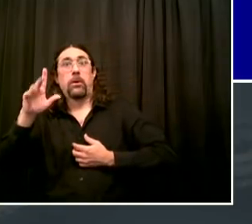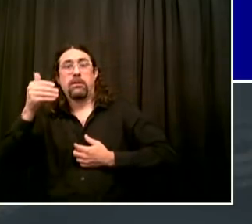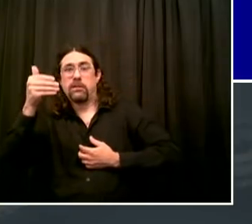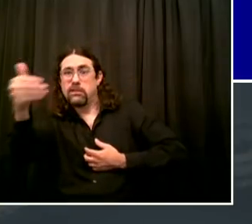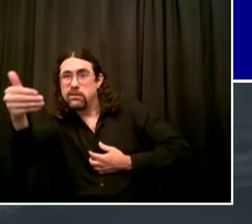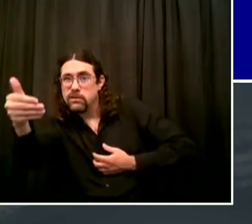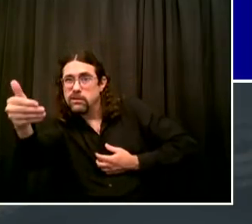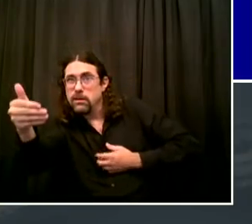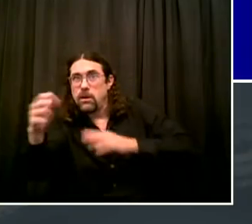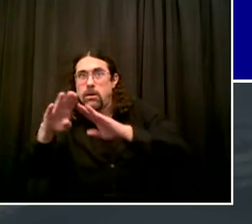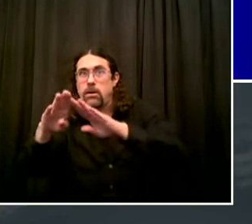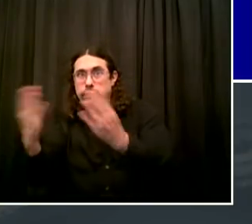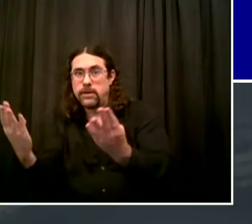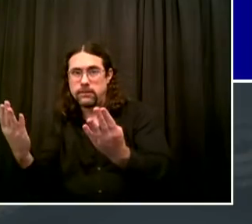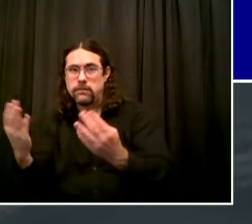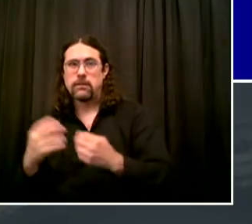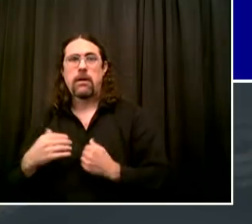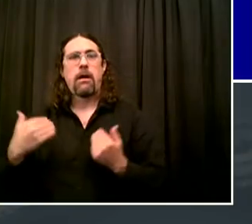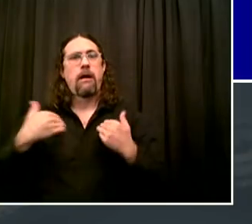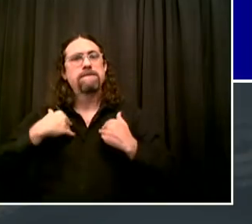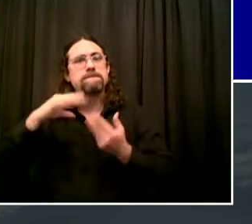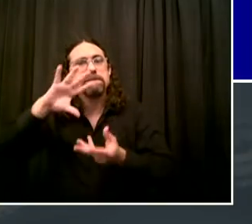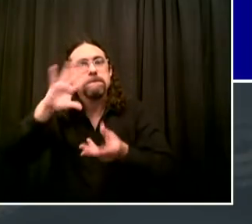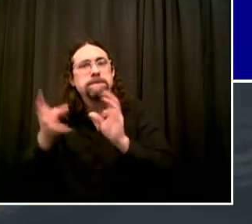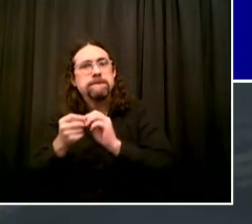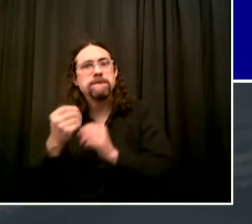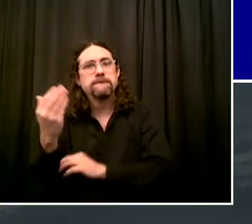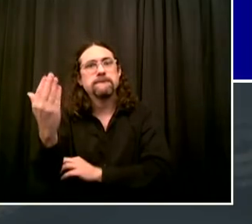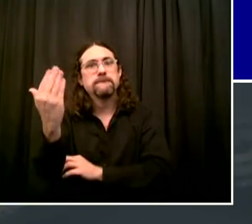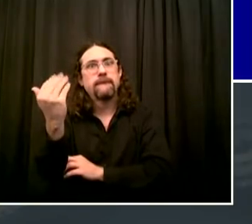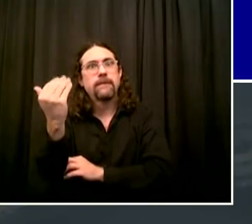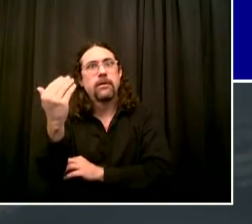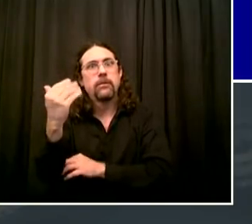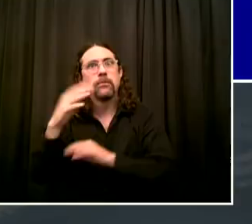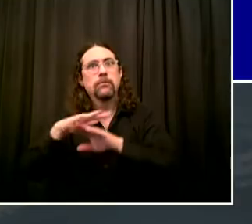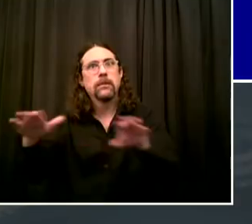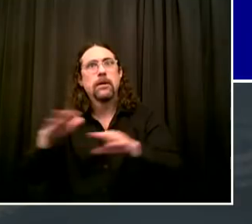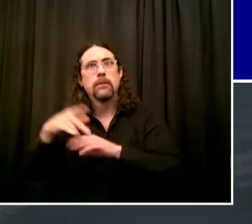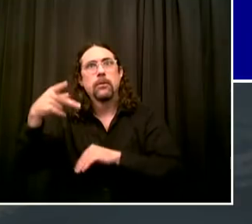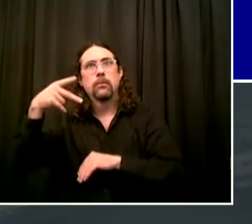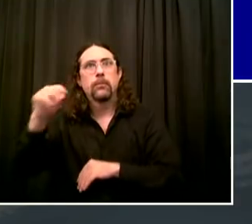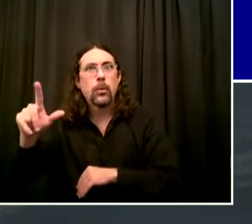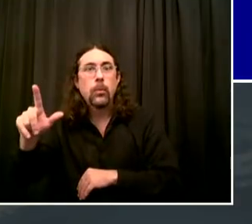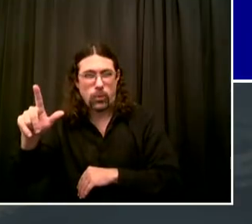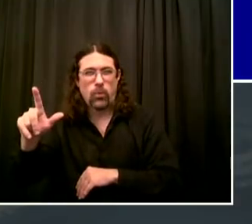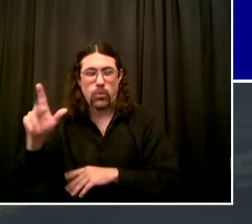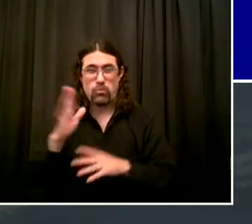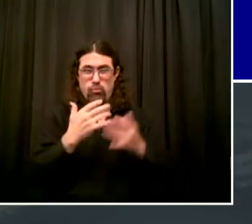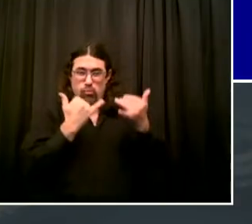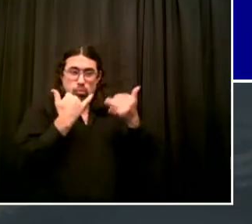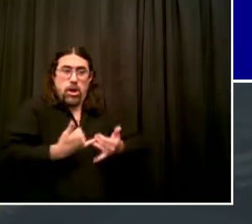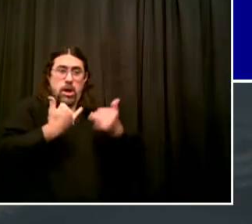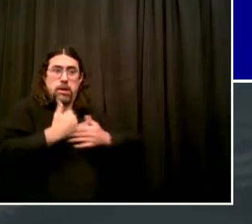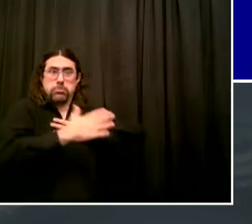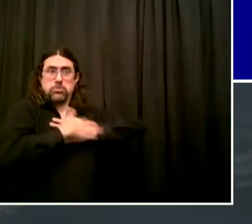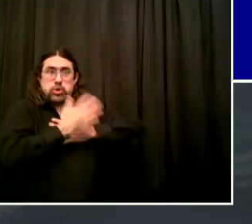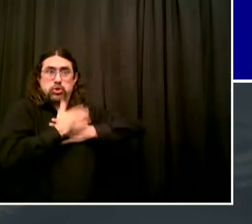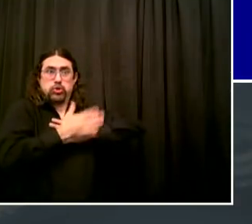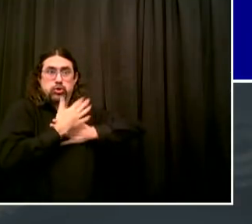SOMETHING TO LOOK FORWARD TO AND ENJOY THE SUMMER AND A PLACE TO STAY COOL. 15 OUTDOOR POOLS WILL OPEN IN THE NEXFT EW WEEKS AND THERES 'A LIST ON YOUR